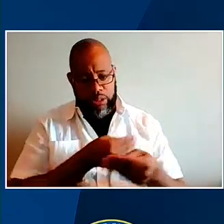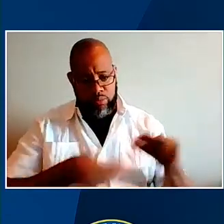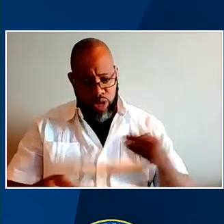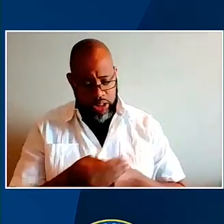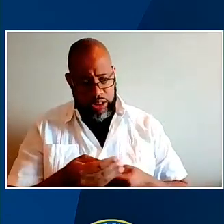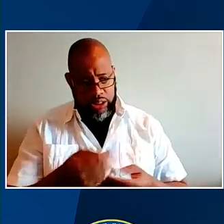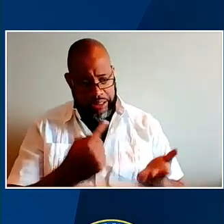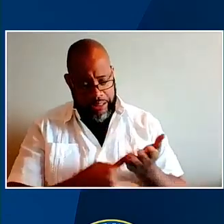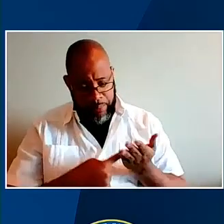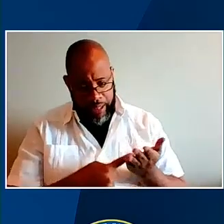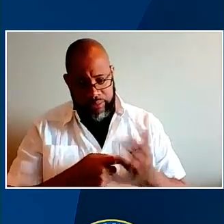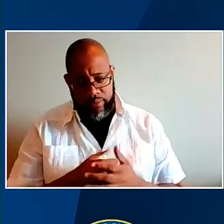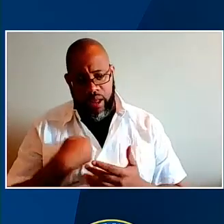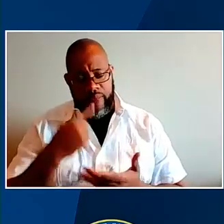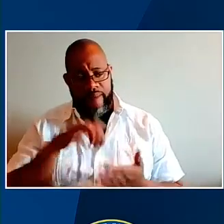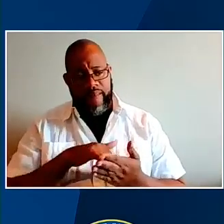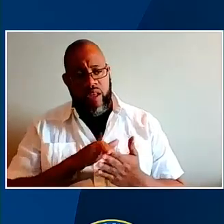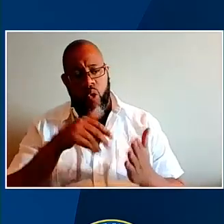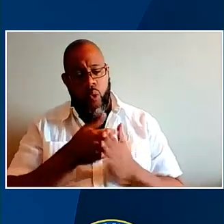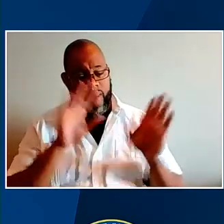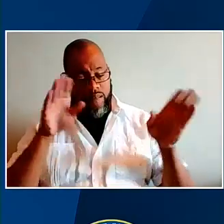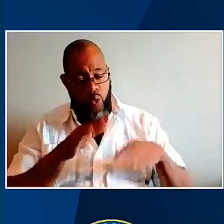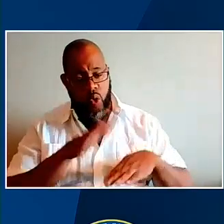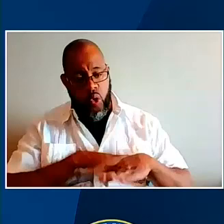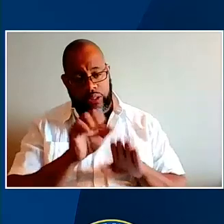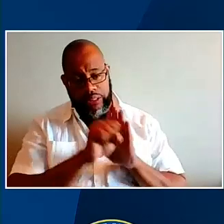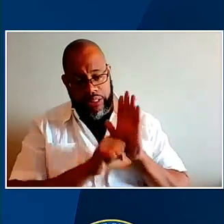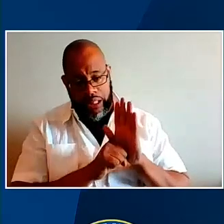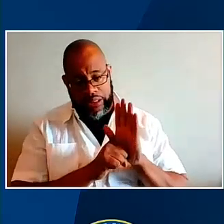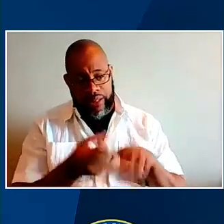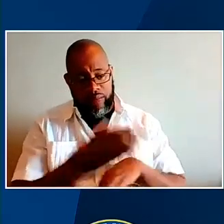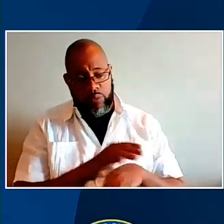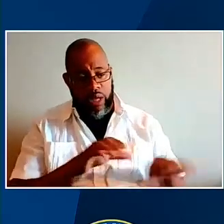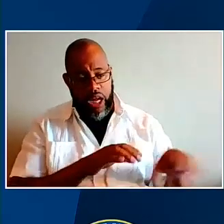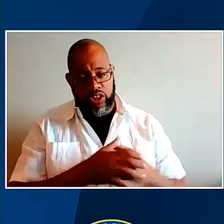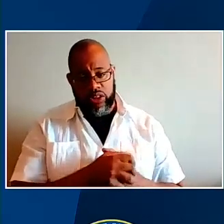You know, I think this whole focus on state enforcement actions is a little bit